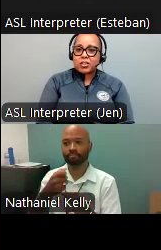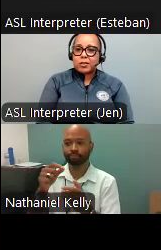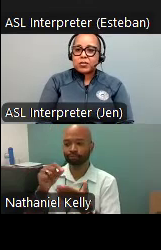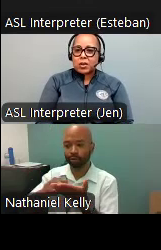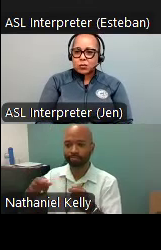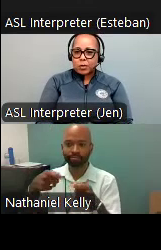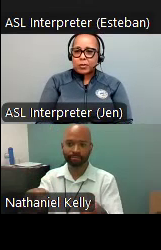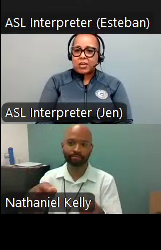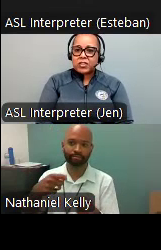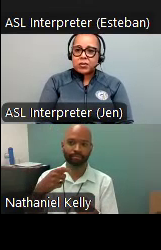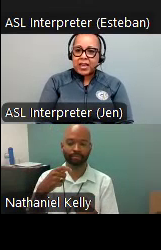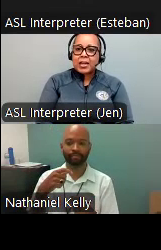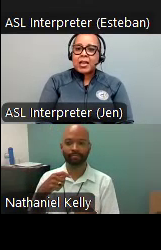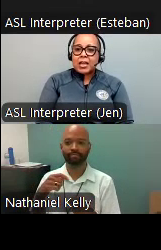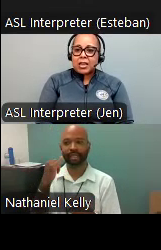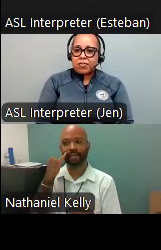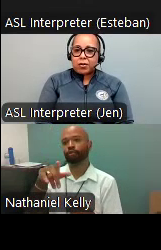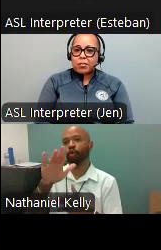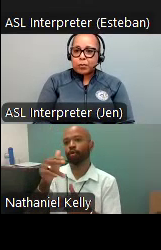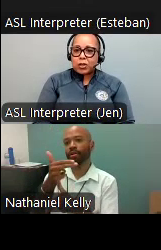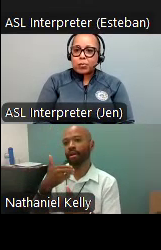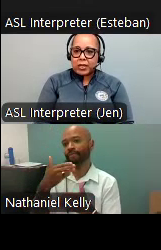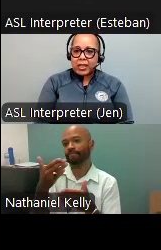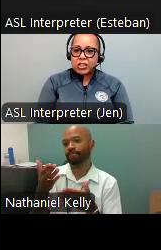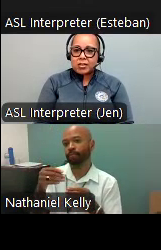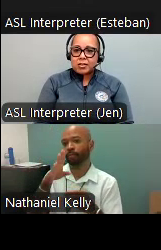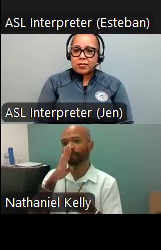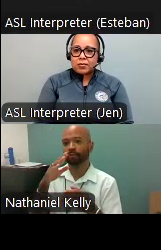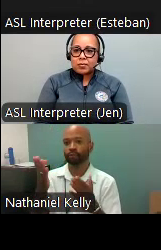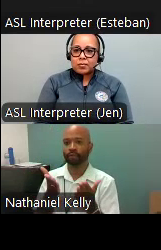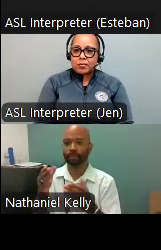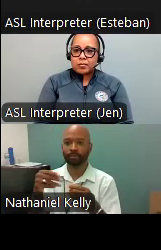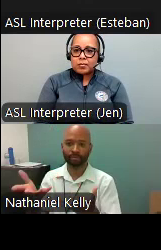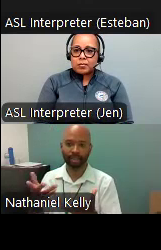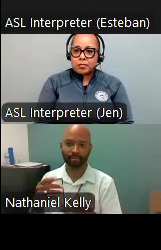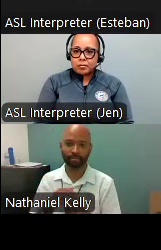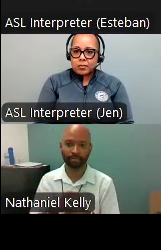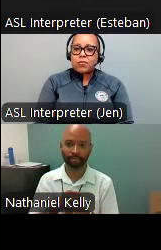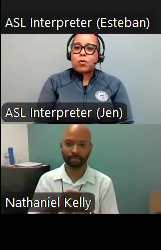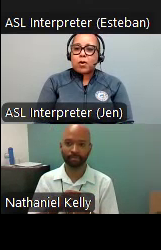meals. So I just want to put emphasis on that, if there can be written communication for all